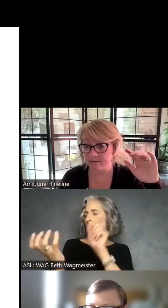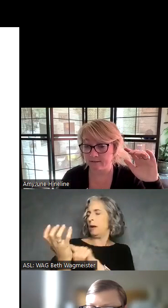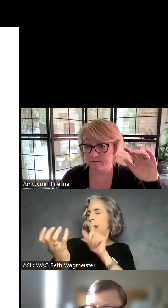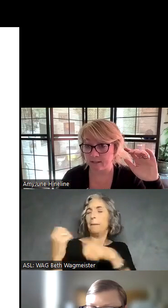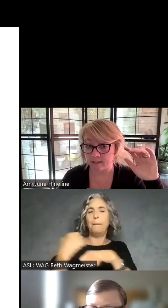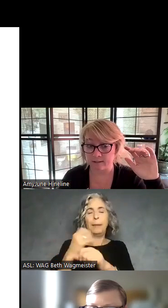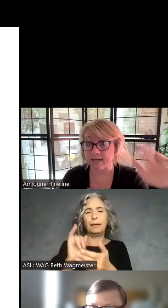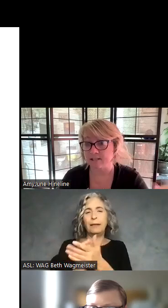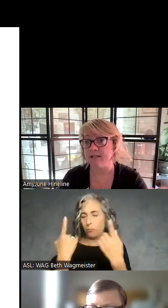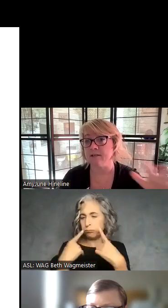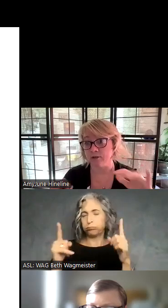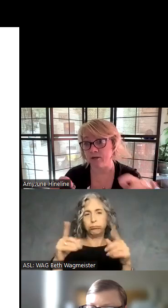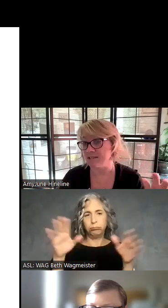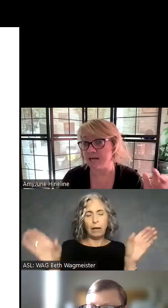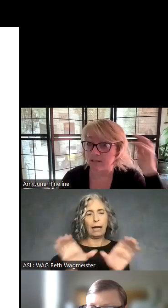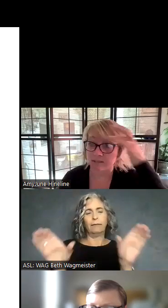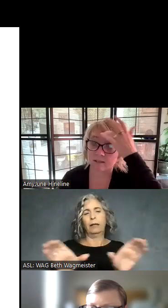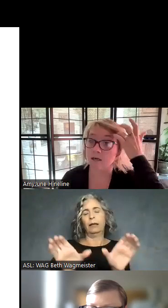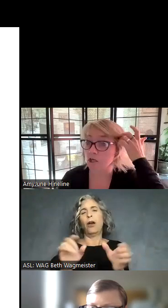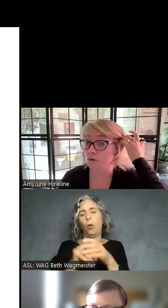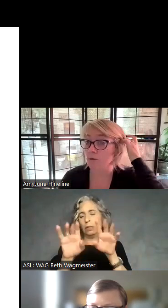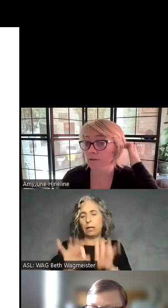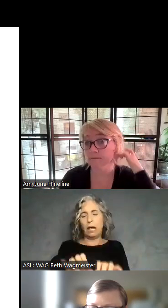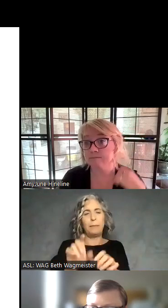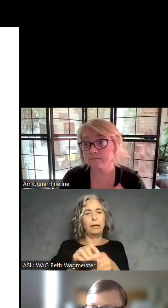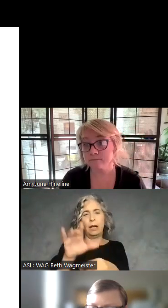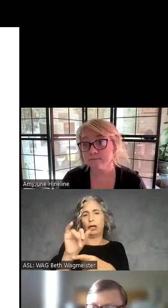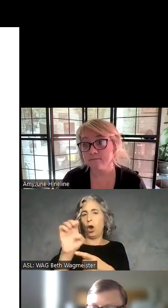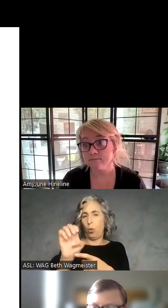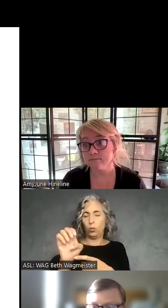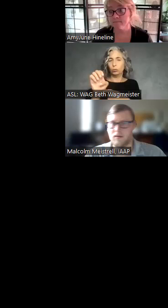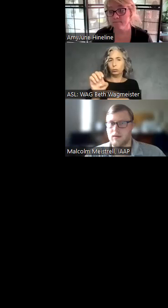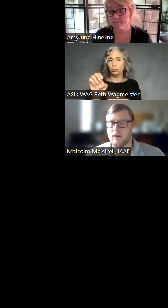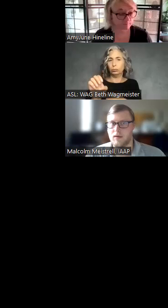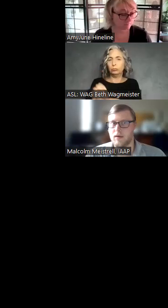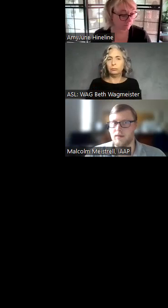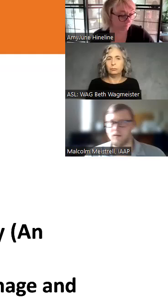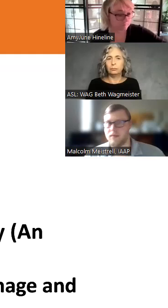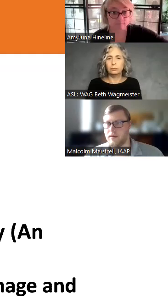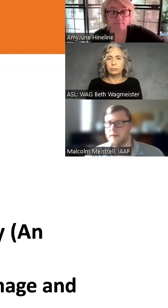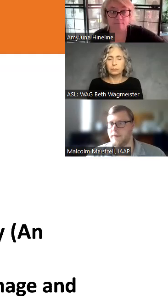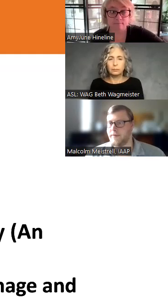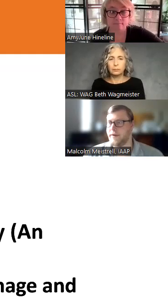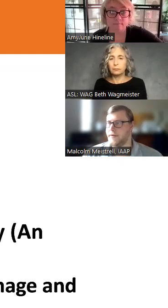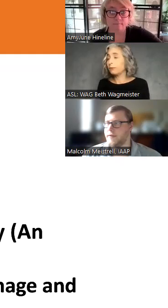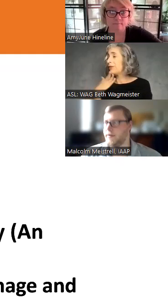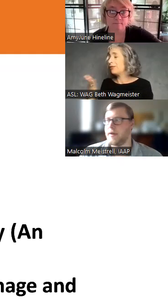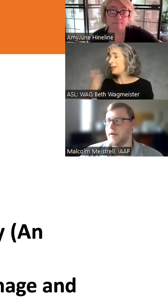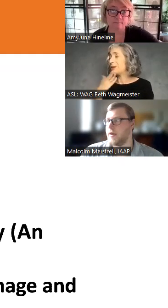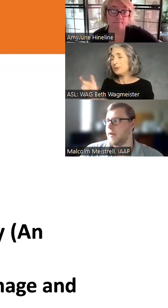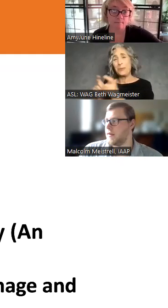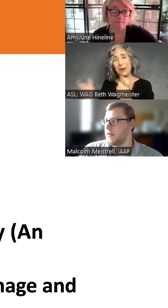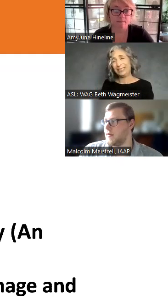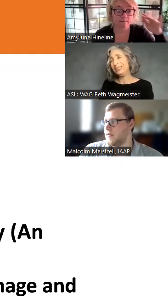whatever you need. So the authentication process goes through the dongle. So you only have one